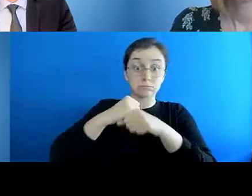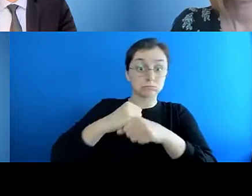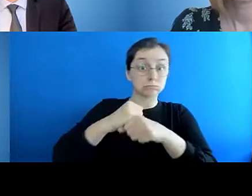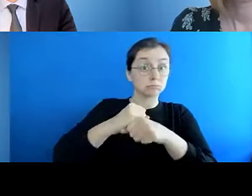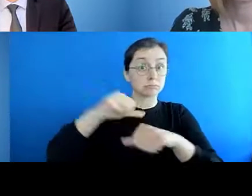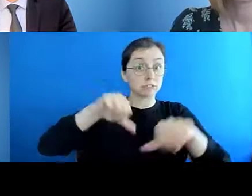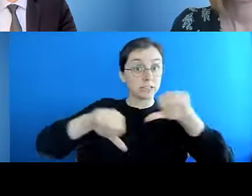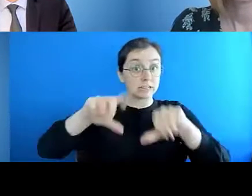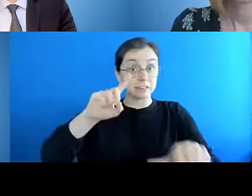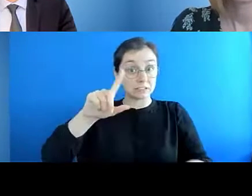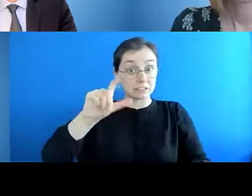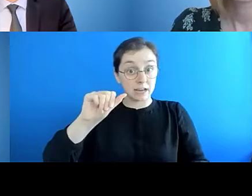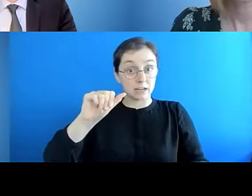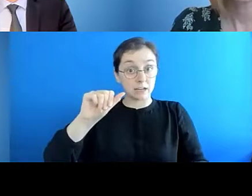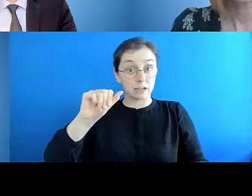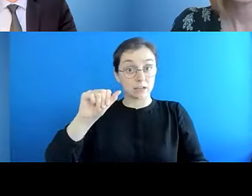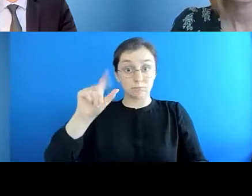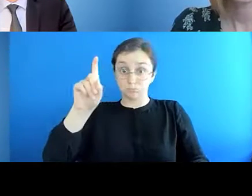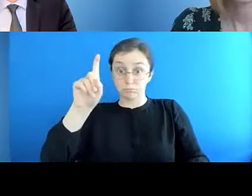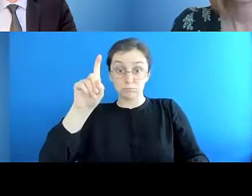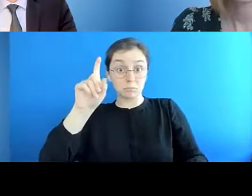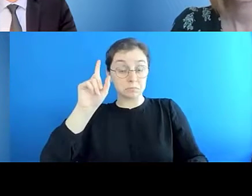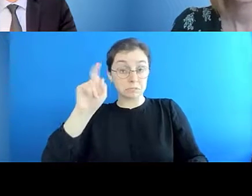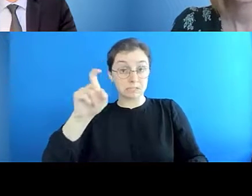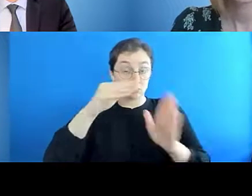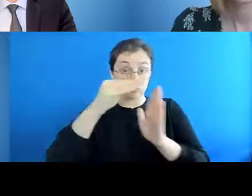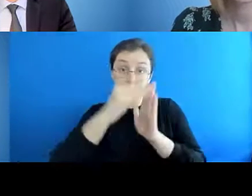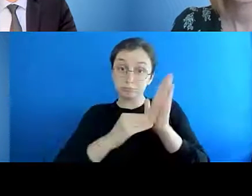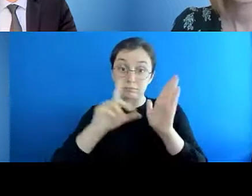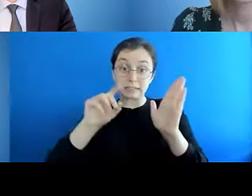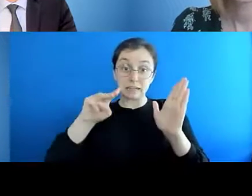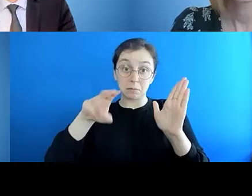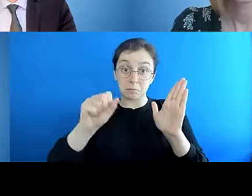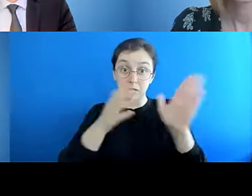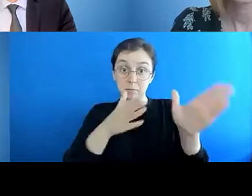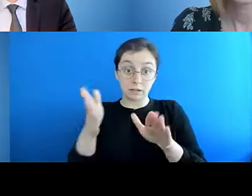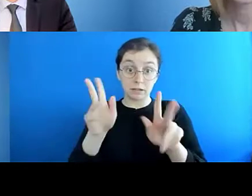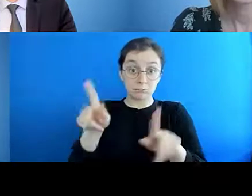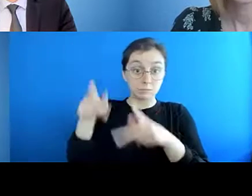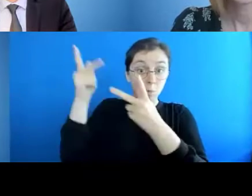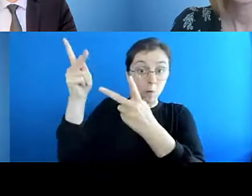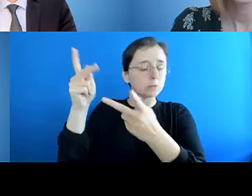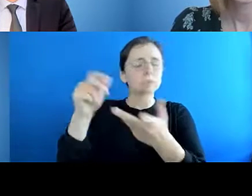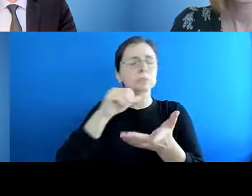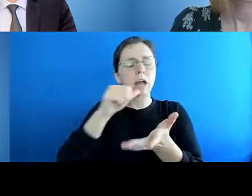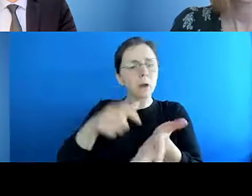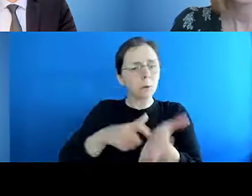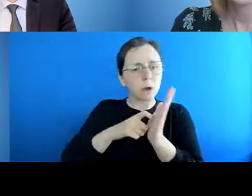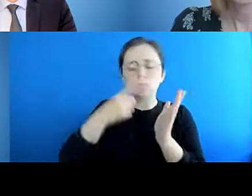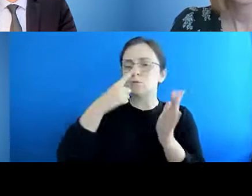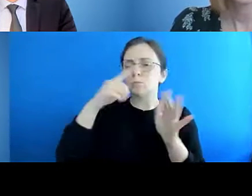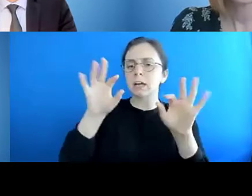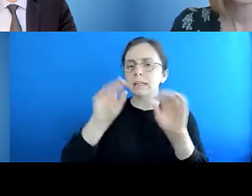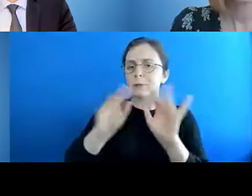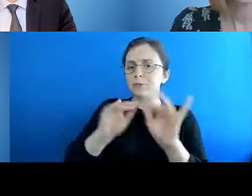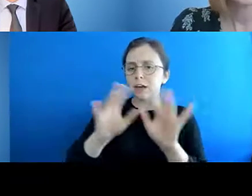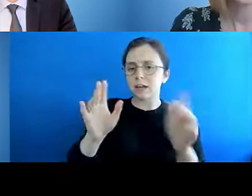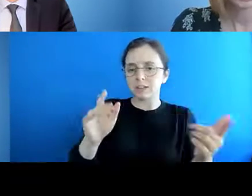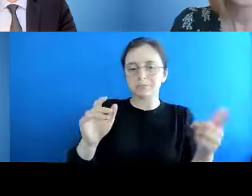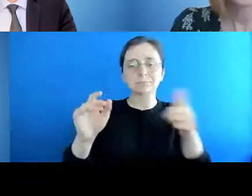will they still have to propose these DMS plans, or are they not required to be submitting these plans? Cindy Danielson: So if you are coming in